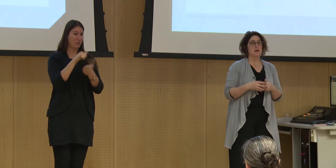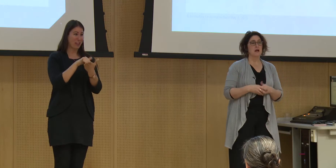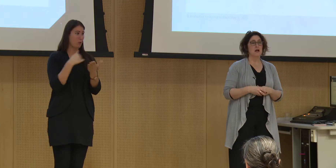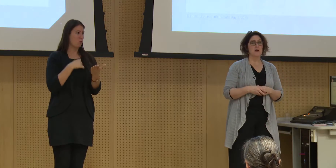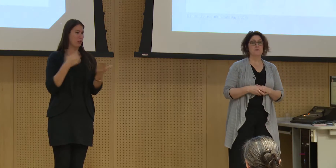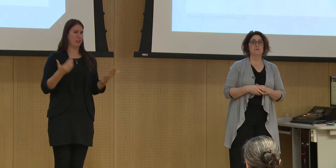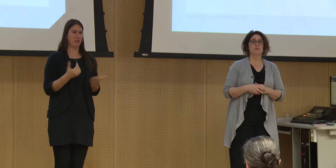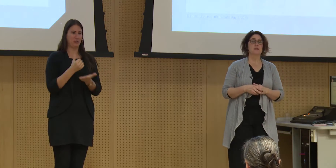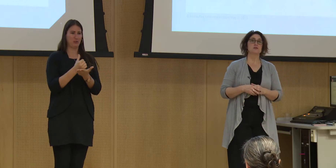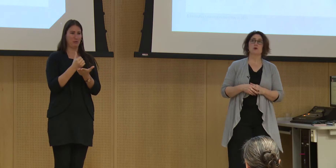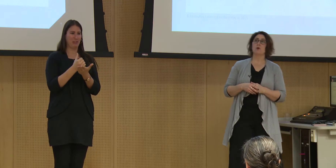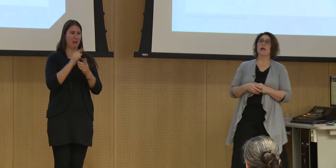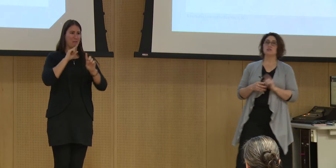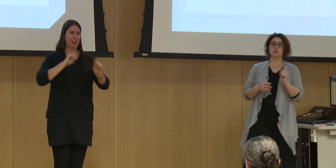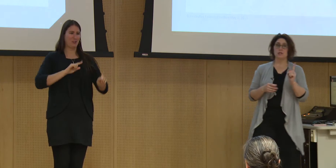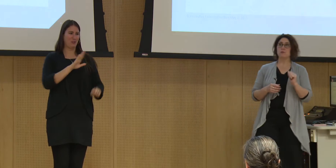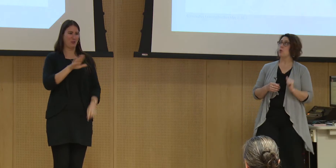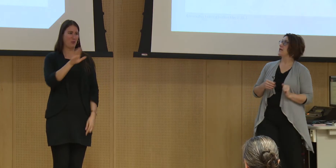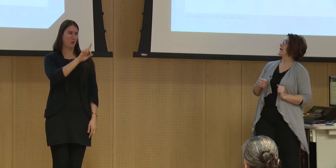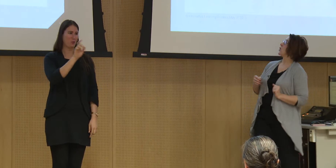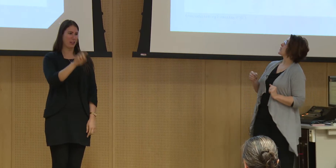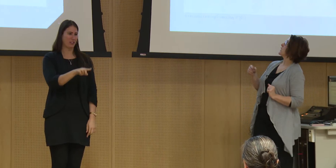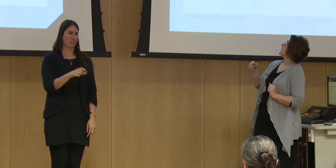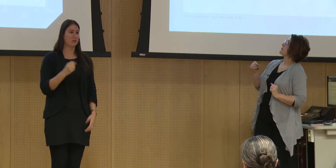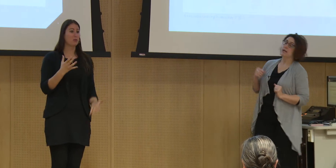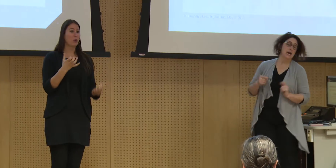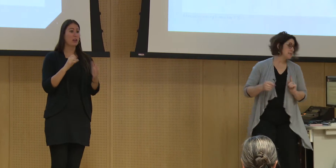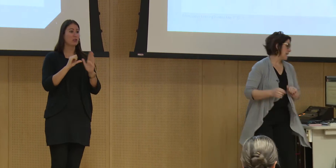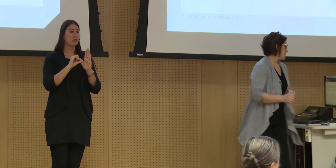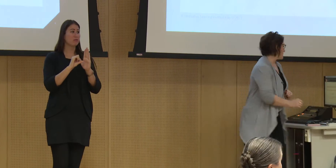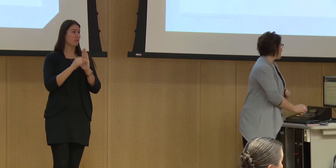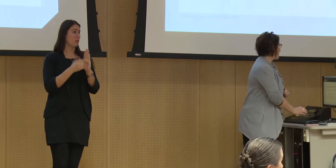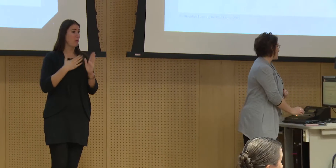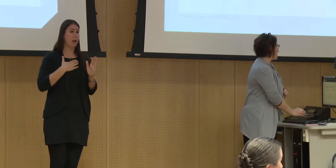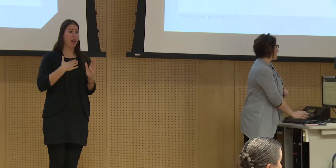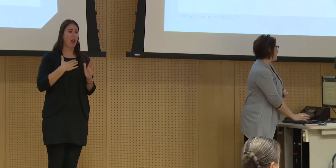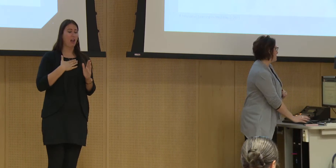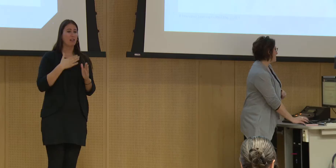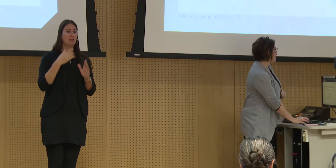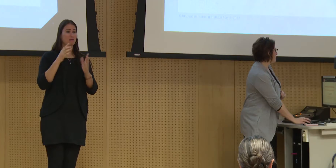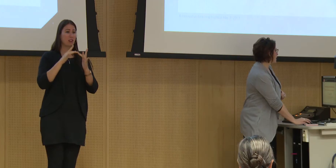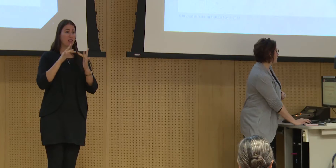So I just want to point out my contact information--